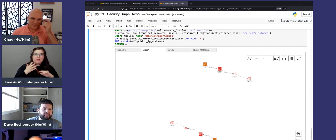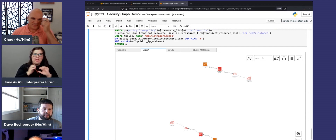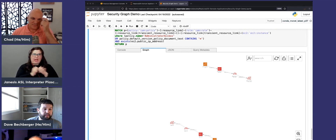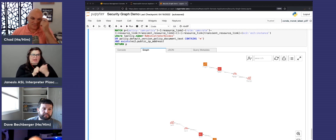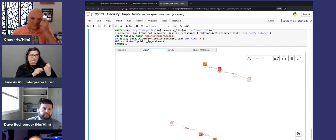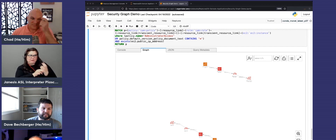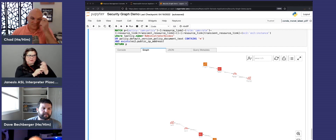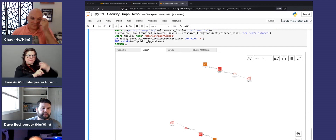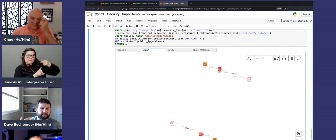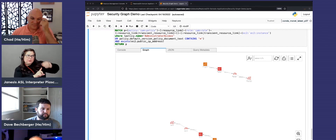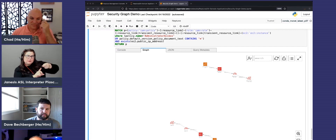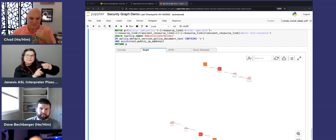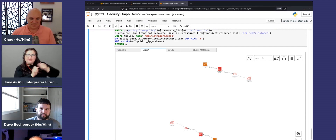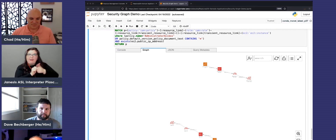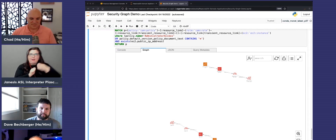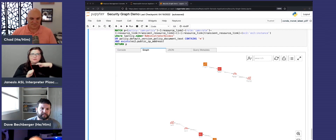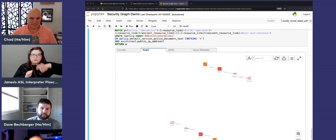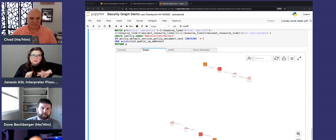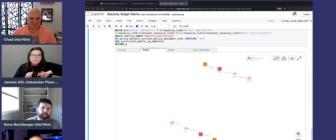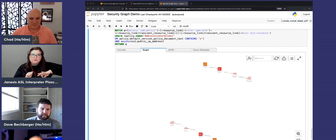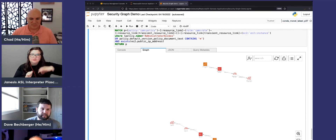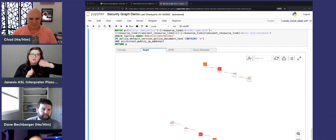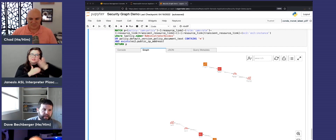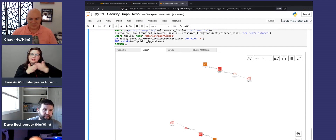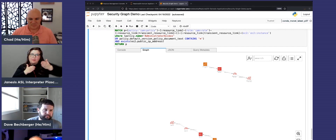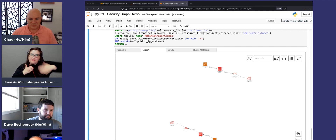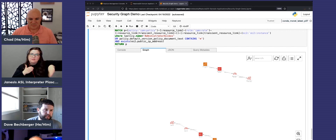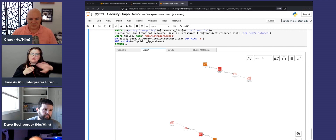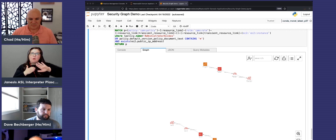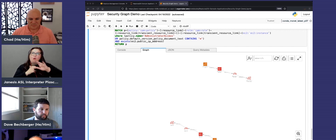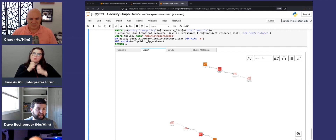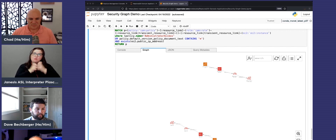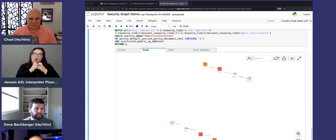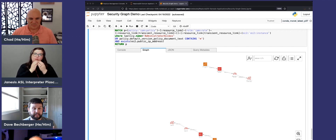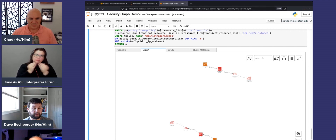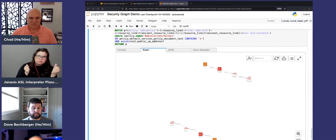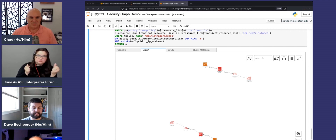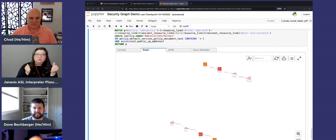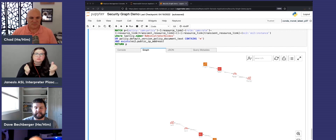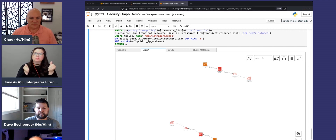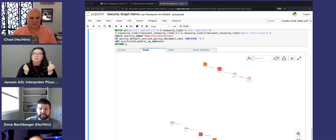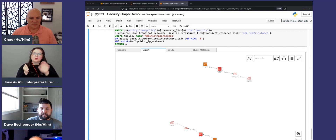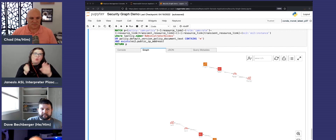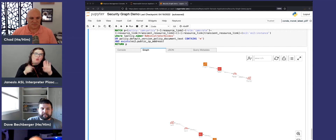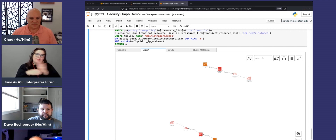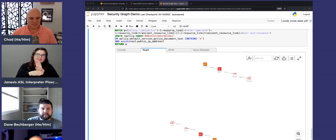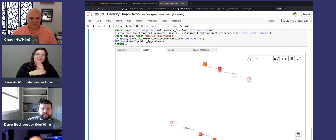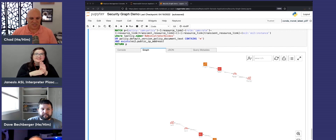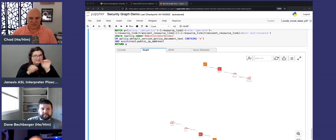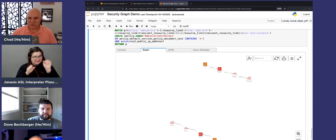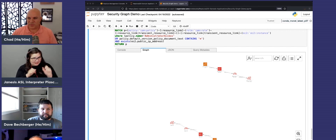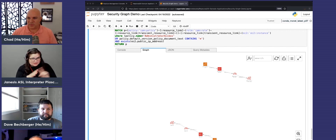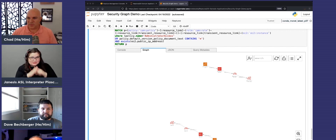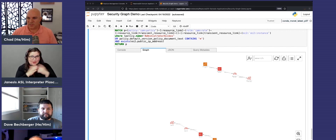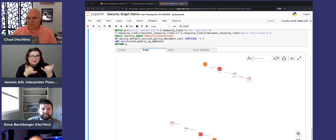in some of the problems that you're working with in your business today. That's very cool.